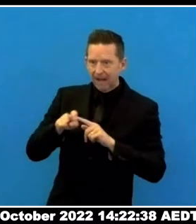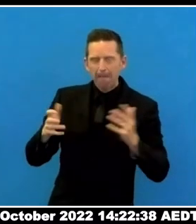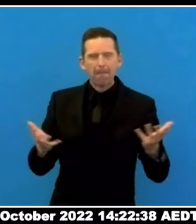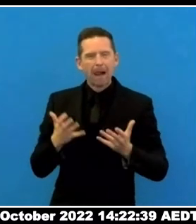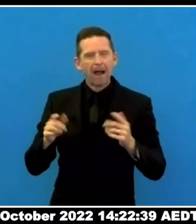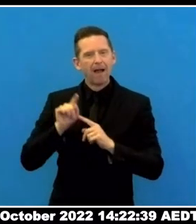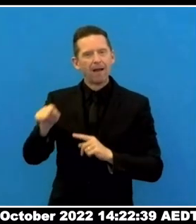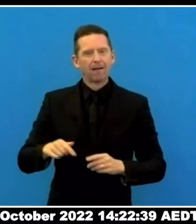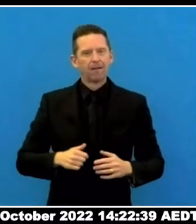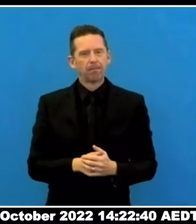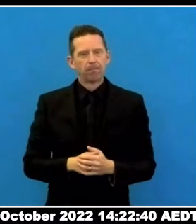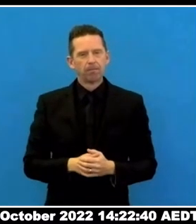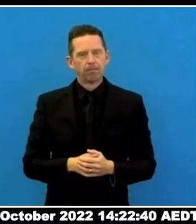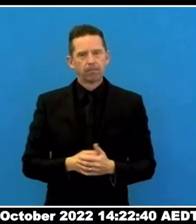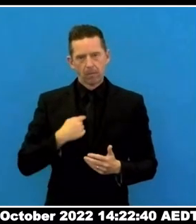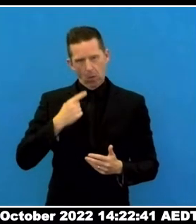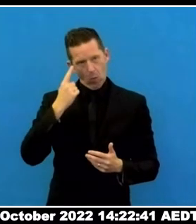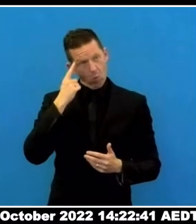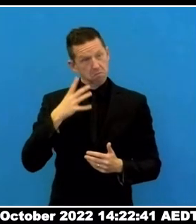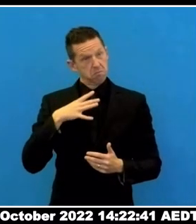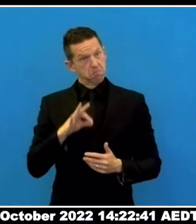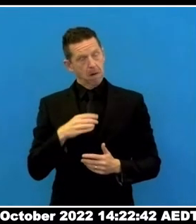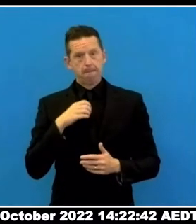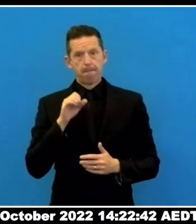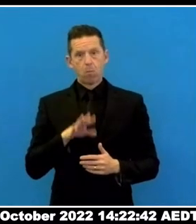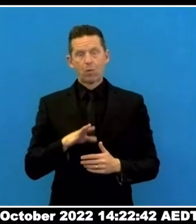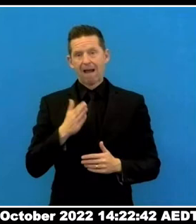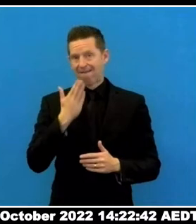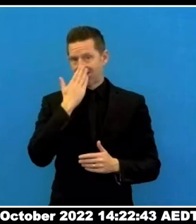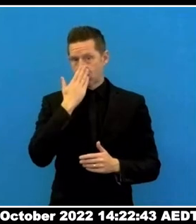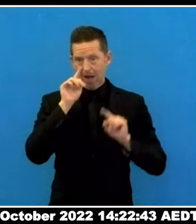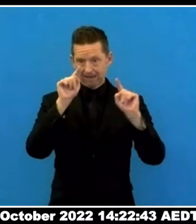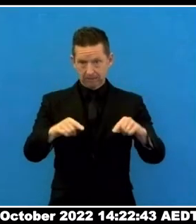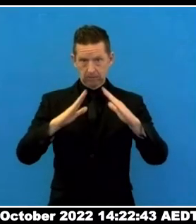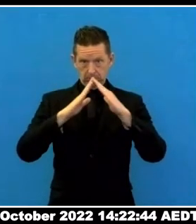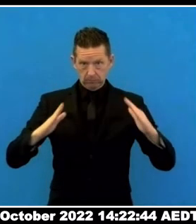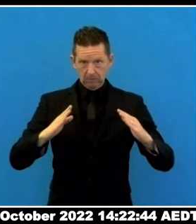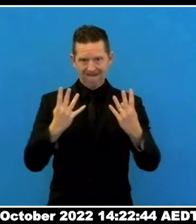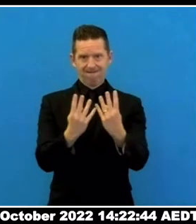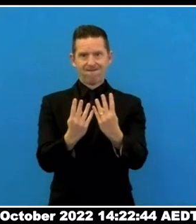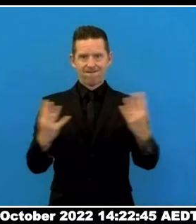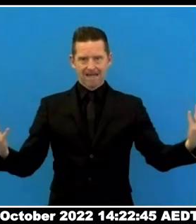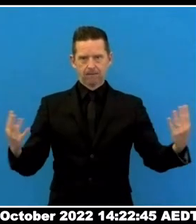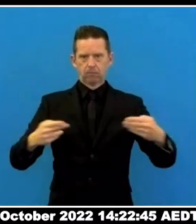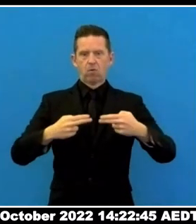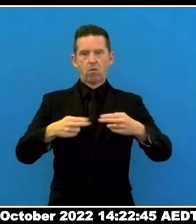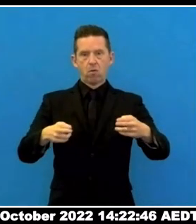We thought it would be a good idea to put a fence across the front yard which can be locked.